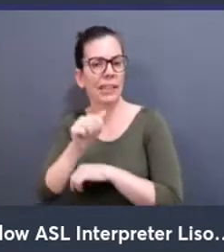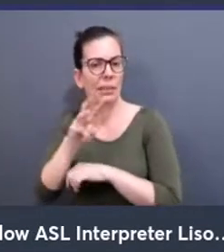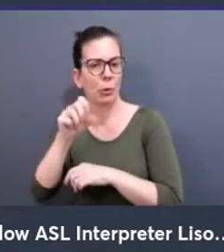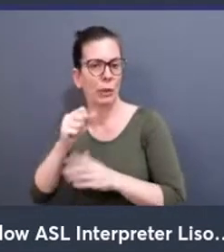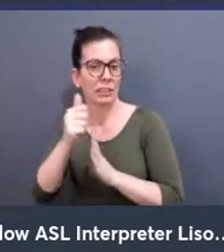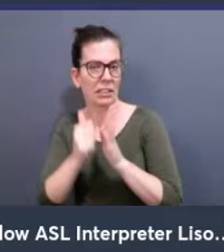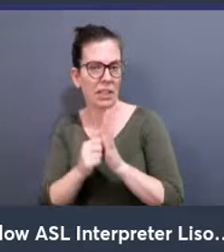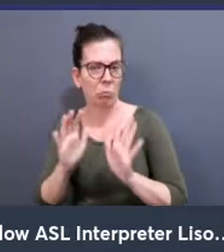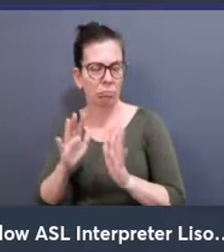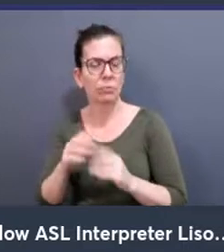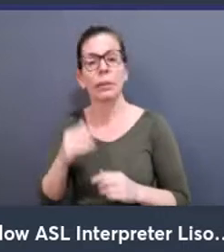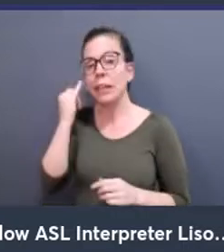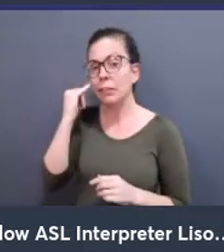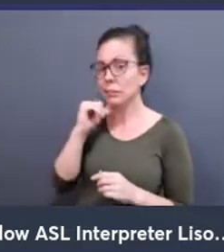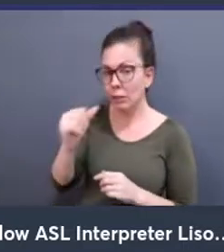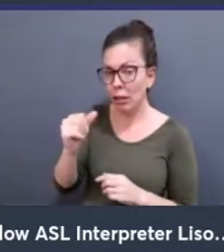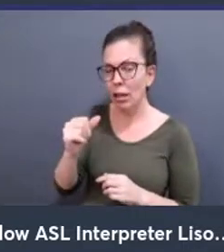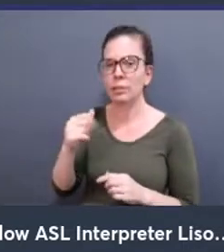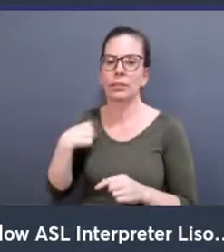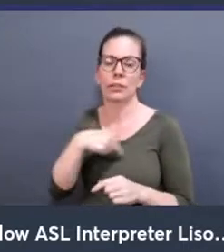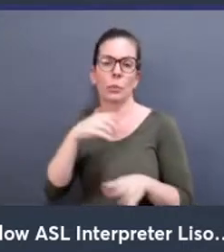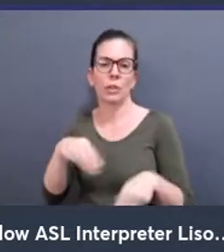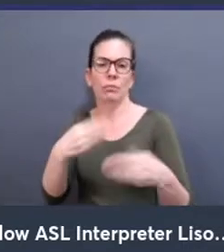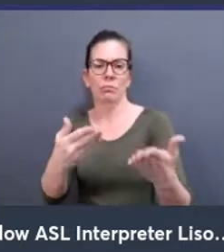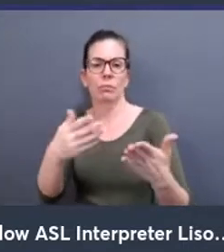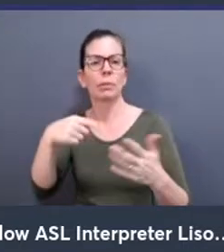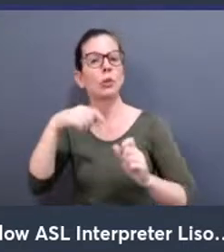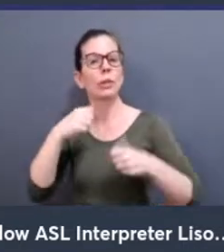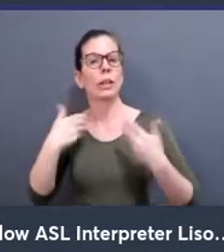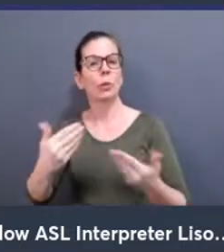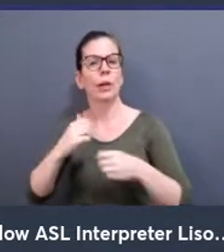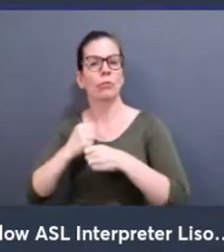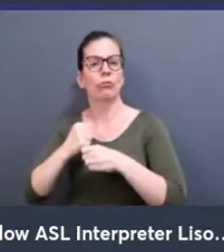If you're not, you could just go ahead and create an AWS account.